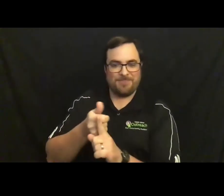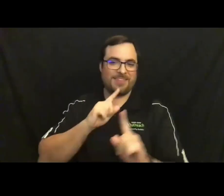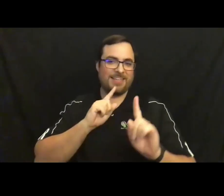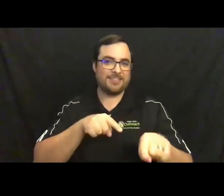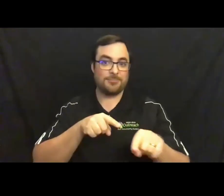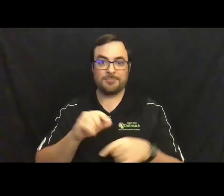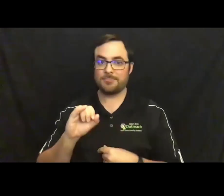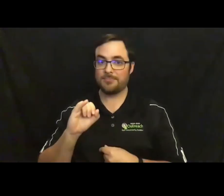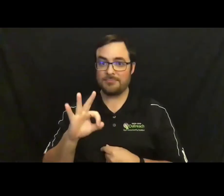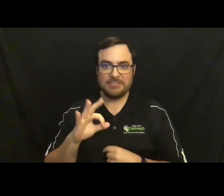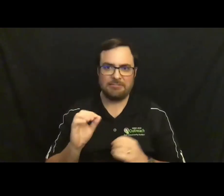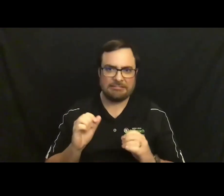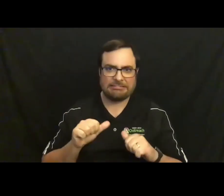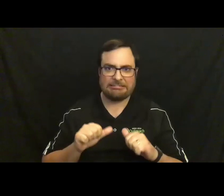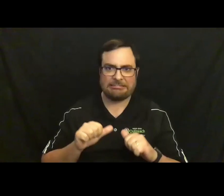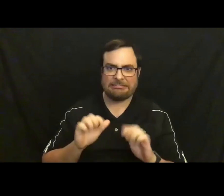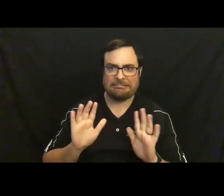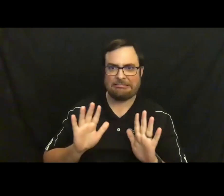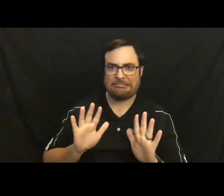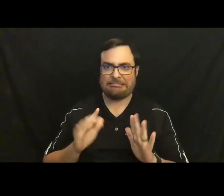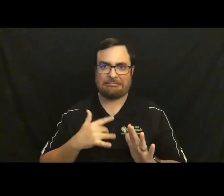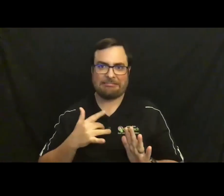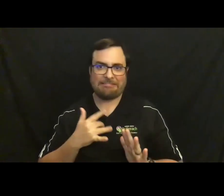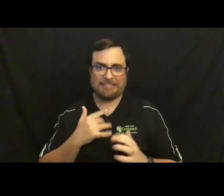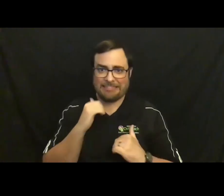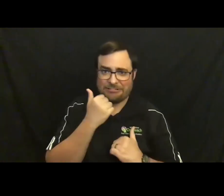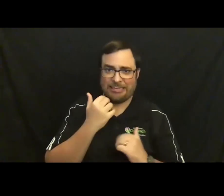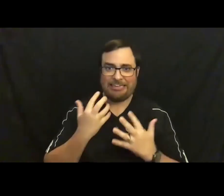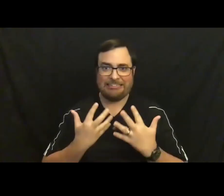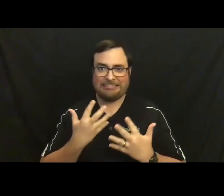If the movie star is unable to at this time, or is feeling a little shy, the family is